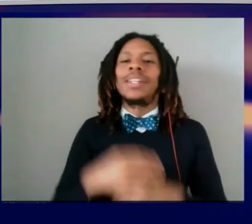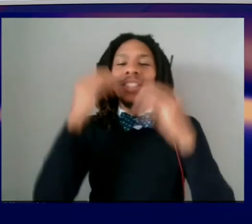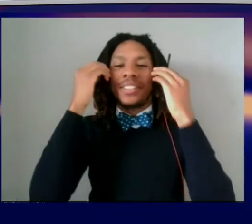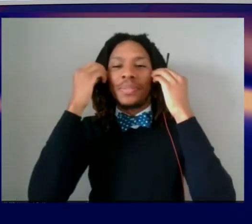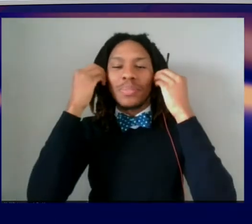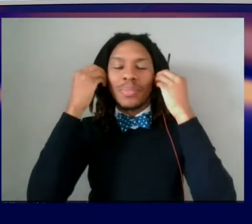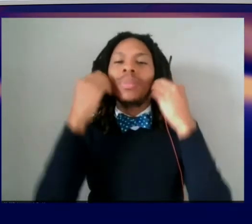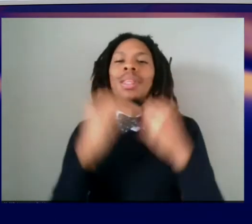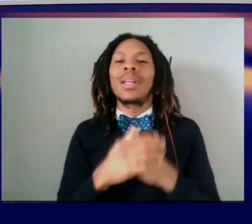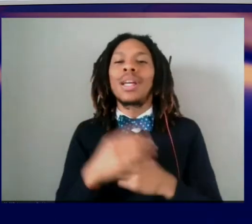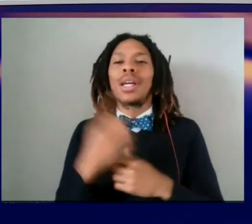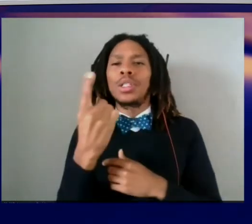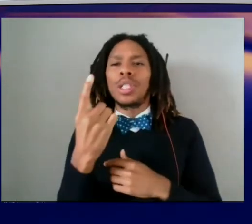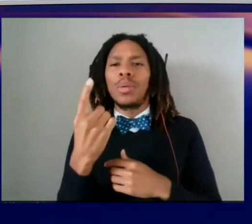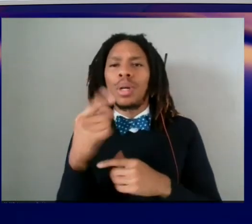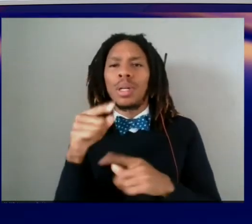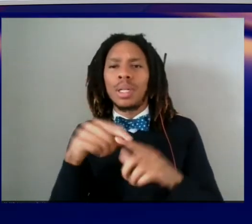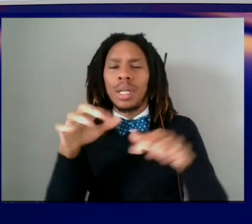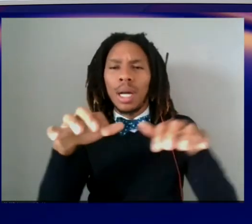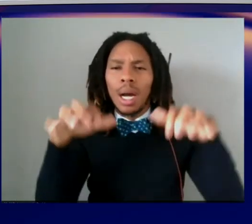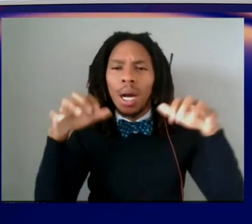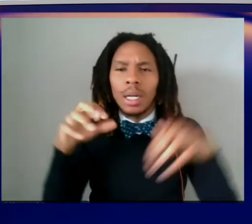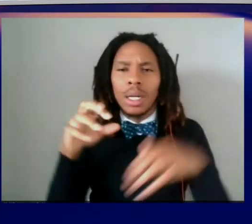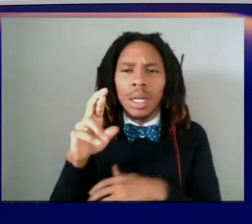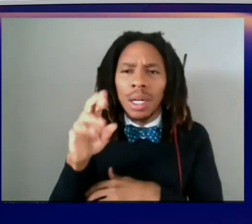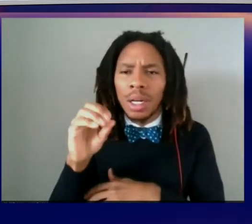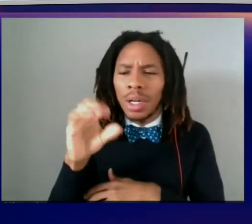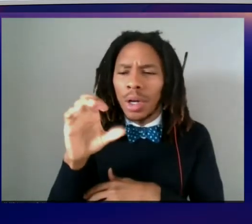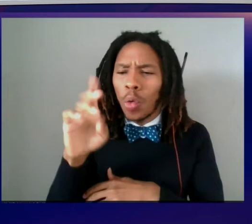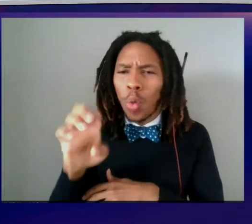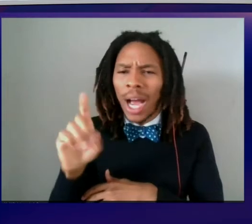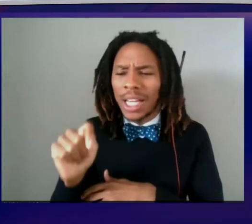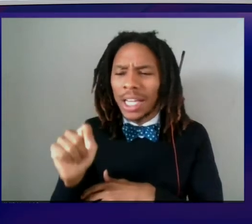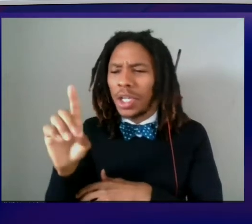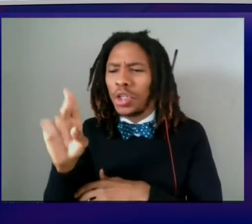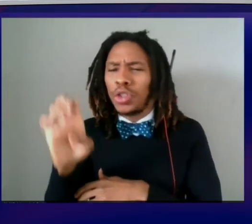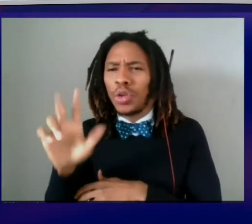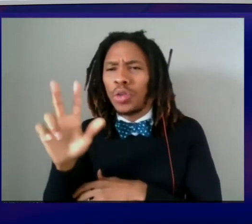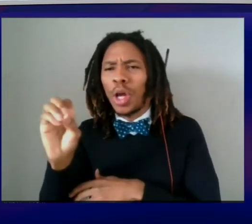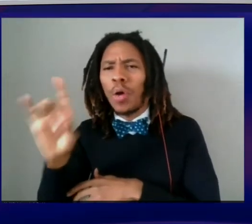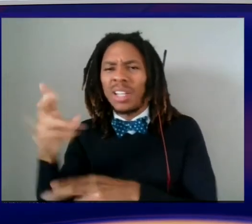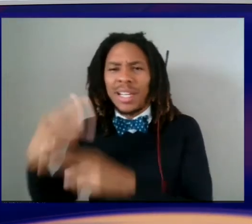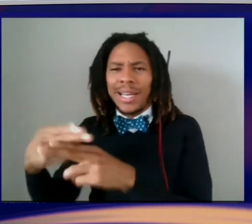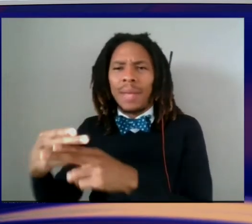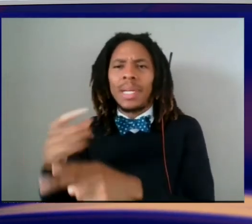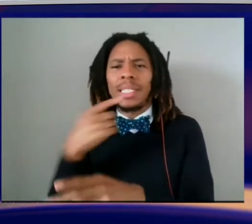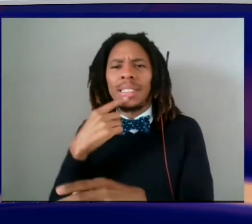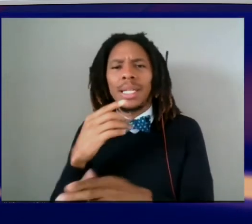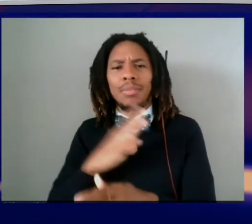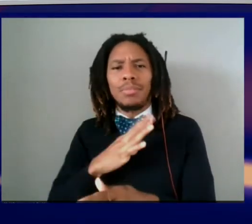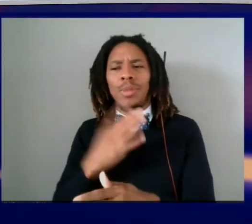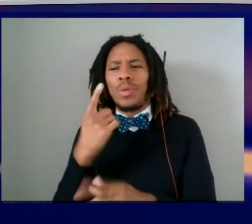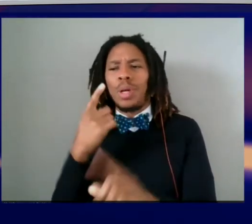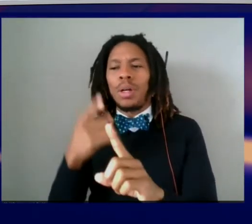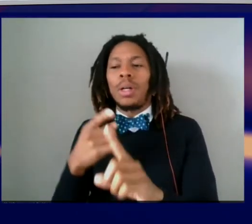I think rocket2308. He mentioned a, a nice point that make sure that to, to know your progress